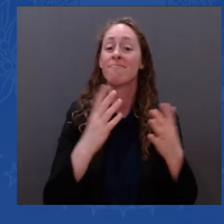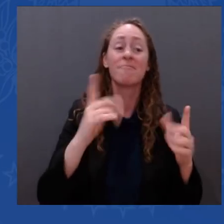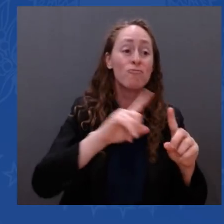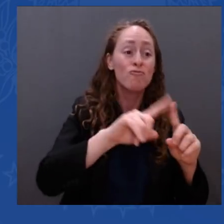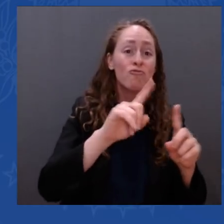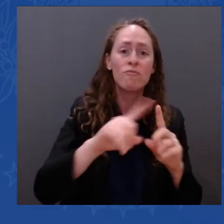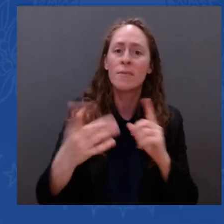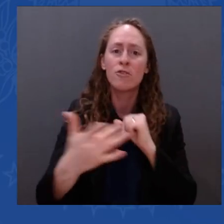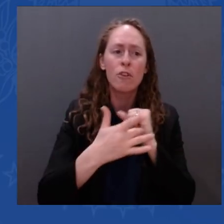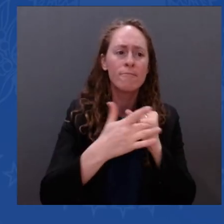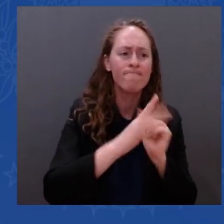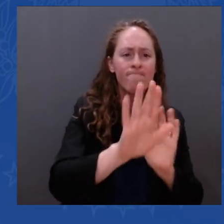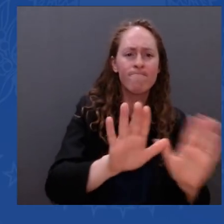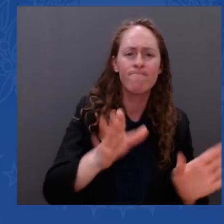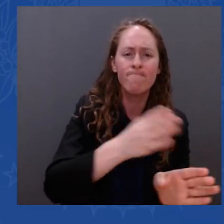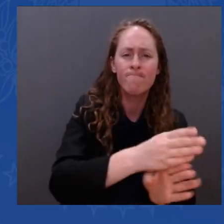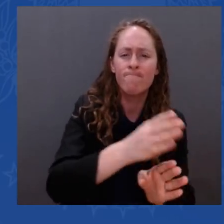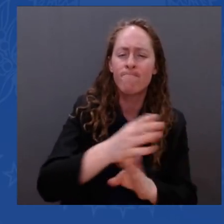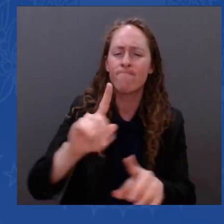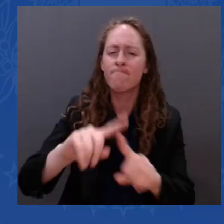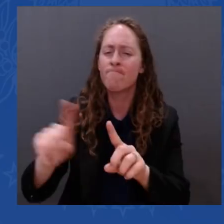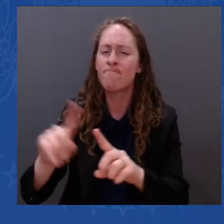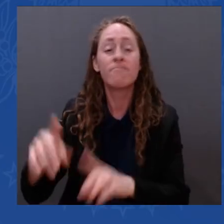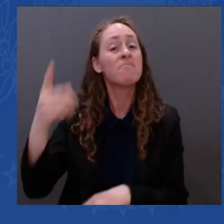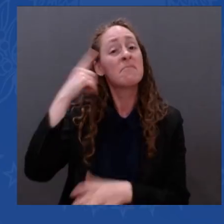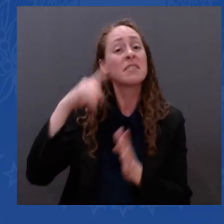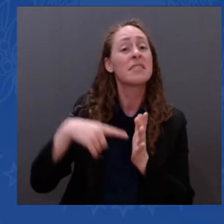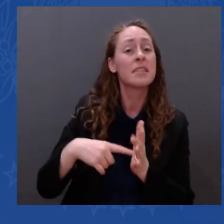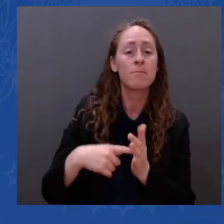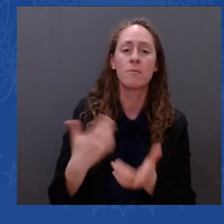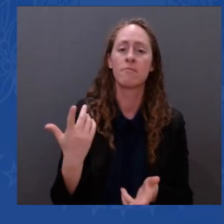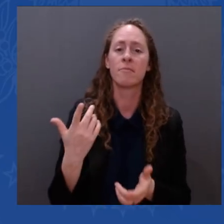urban air mobility, autonomous driving and a II.